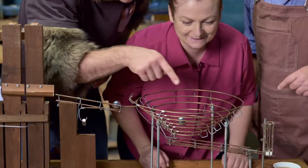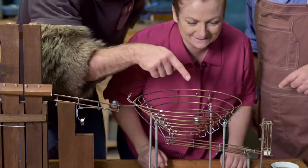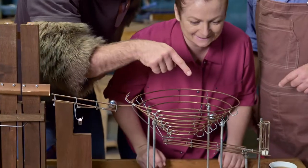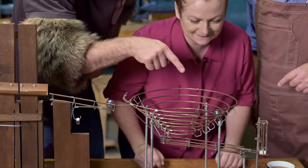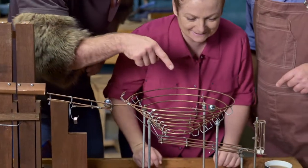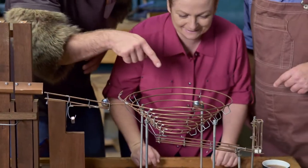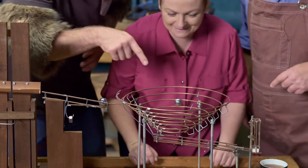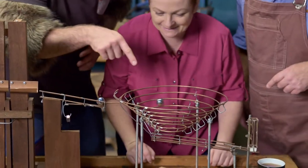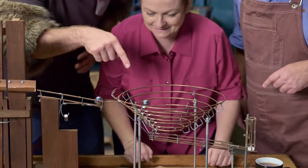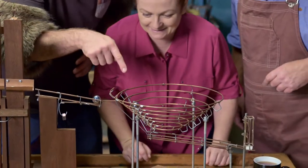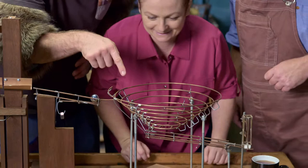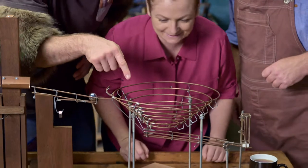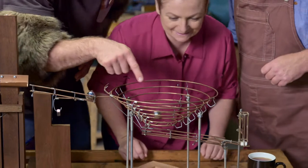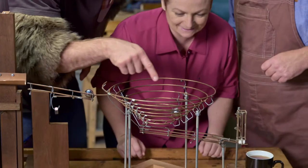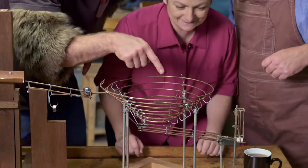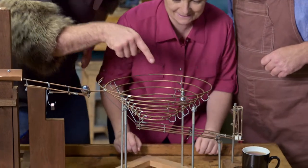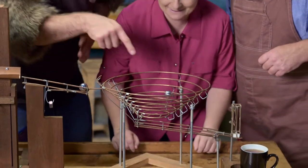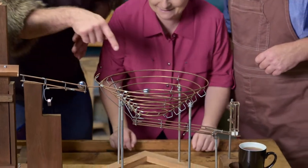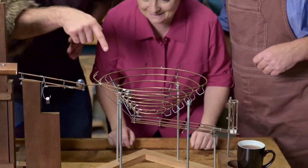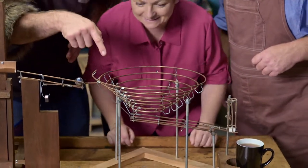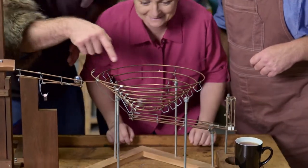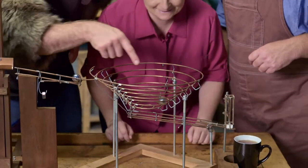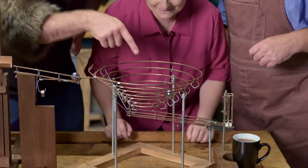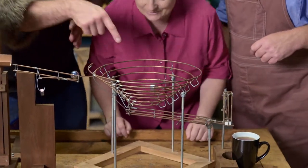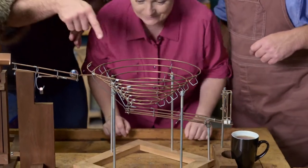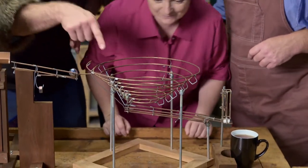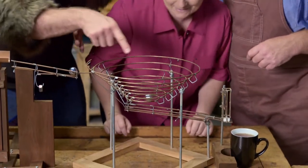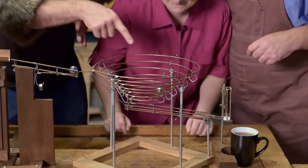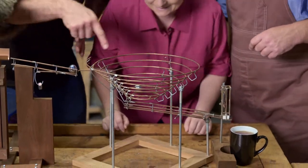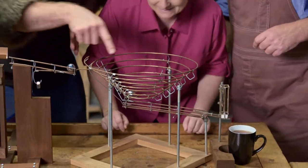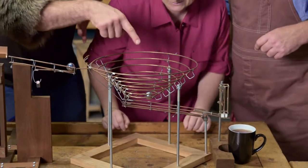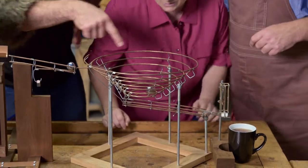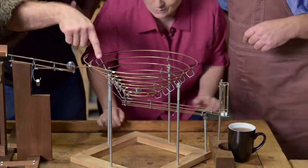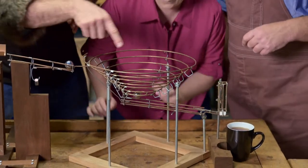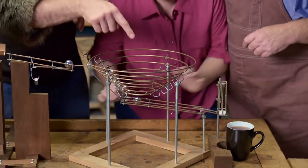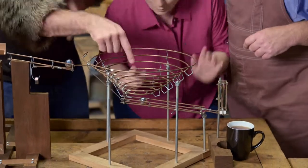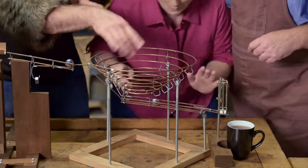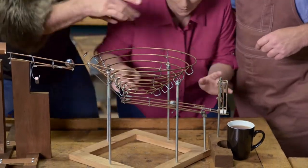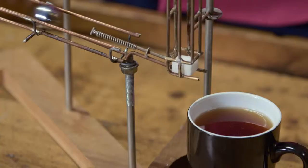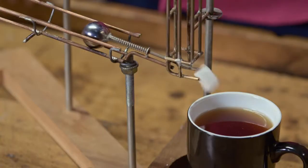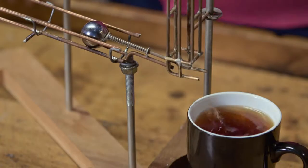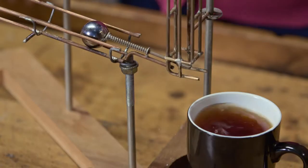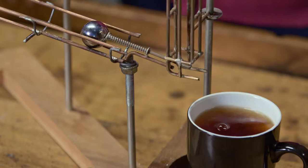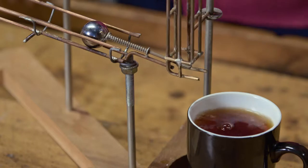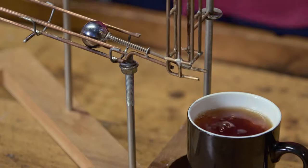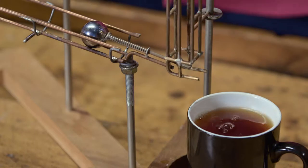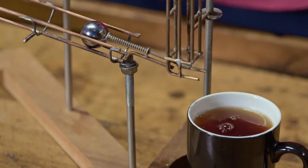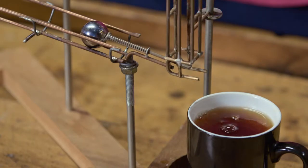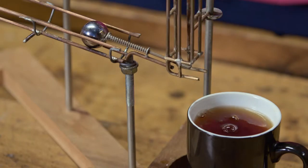Whoa...whoa...whoa...whoa...whoa! Oh!